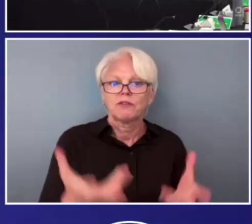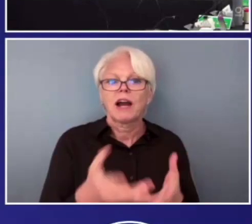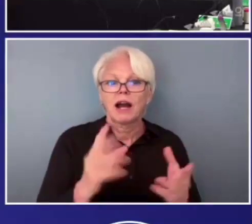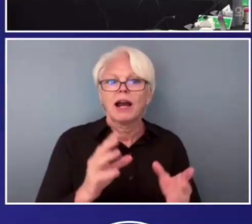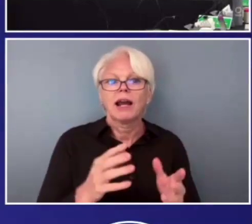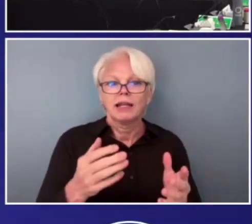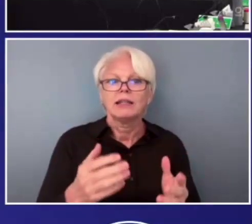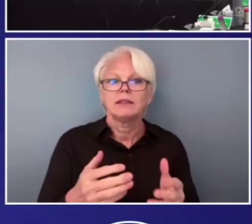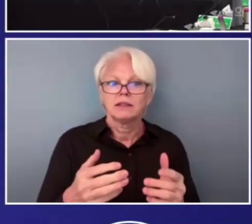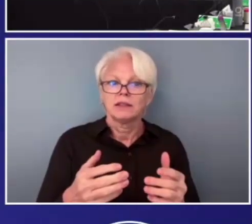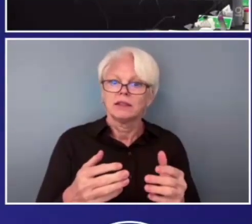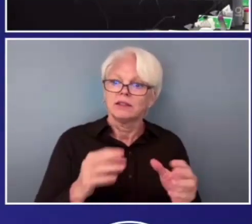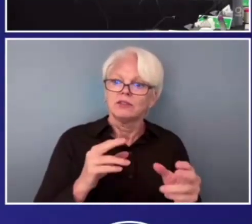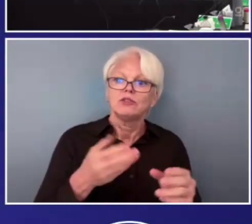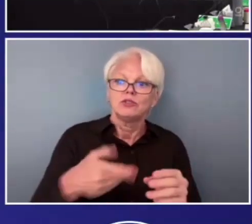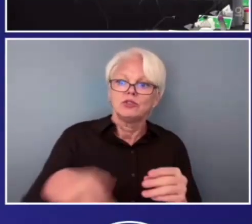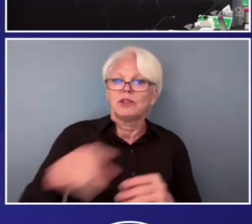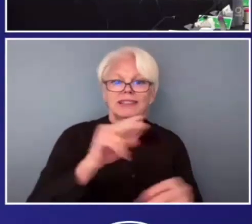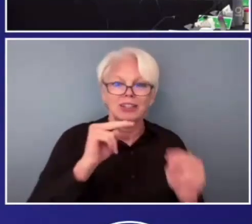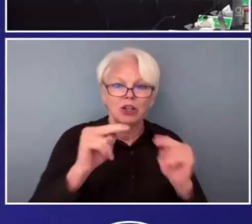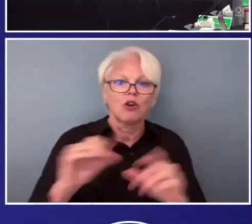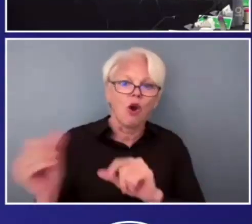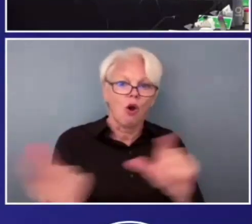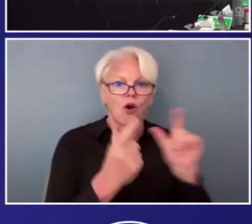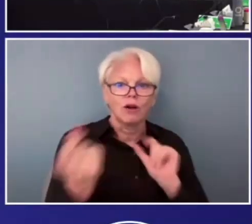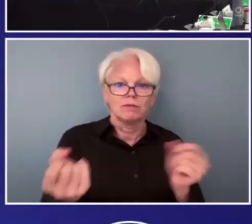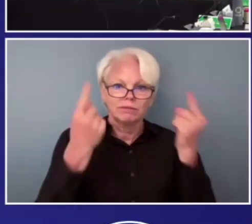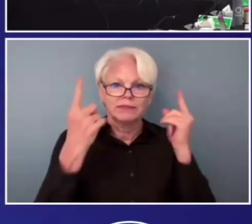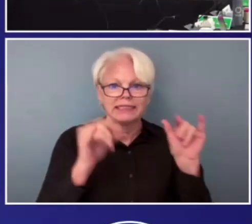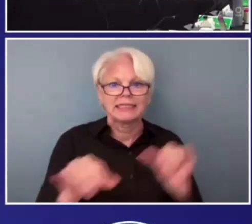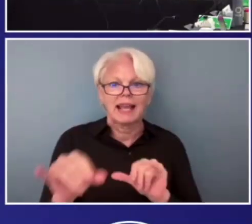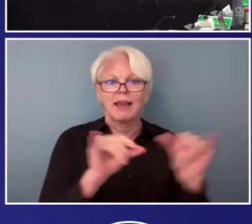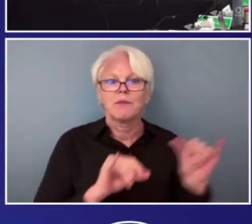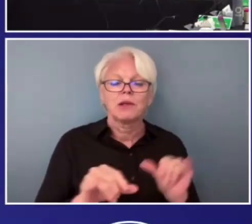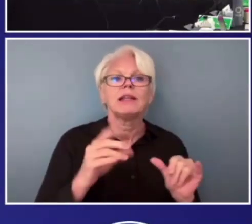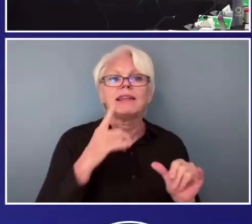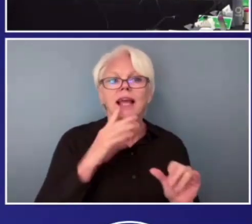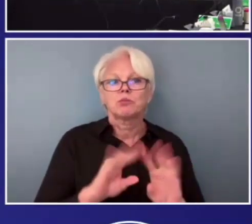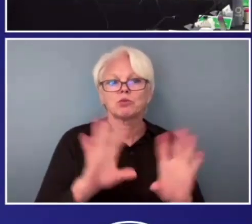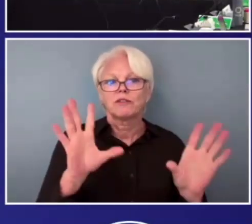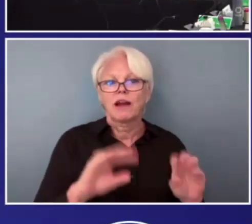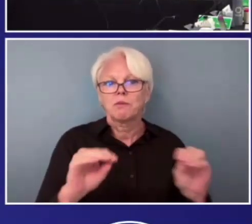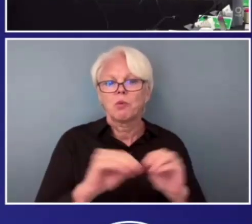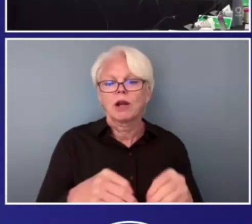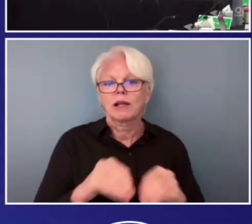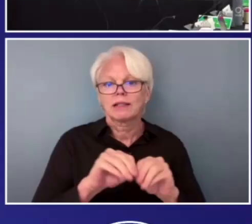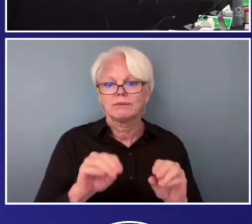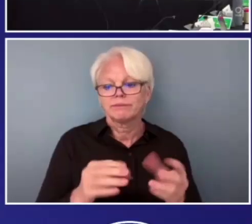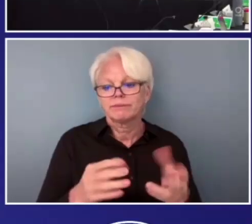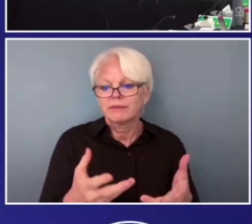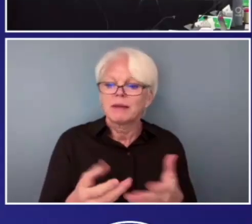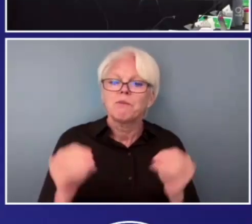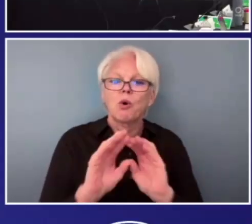the negotiators so that you could be informed with that as well. That did provide a little clarity to those that were questioning about,